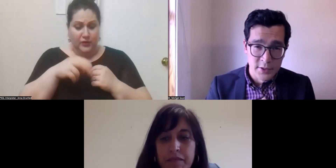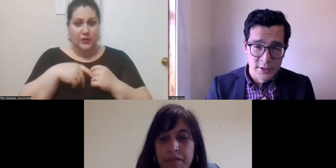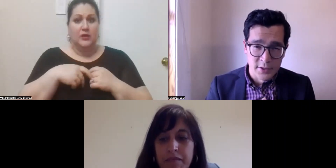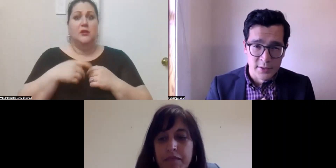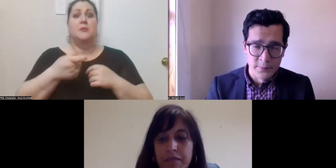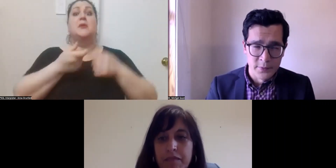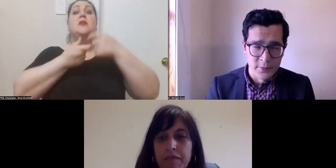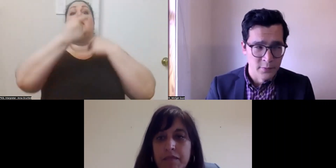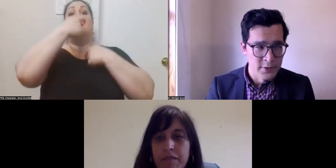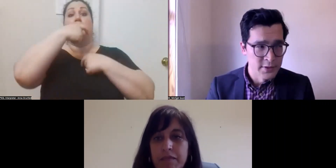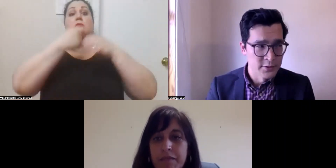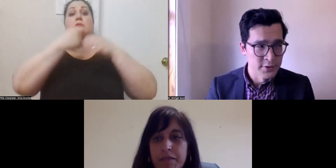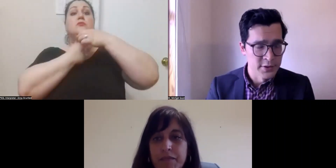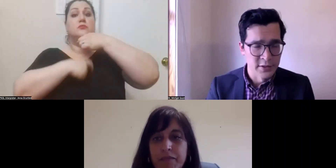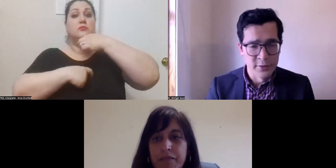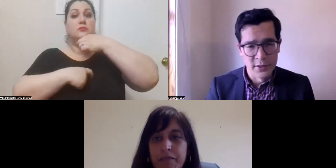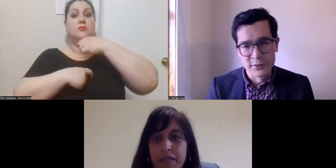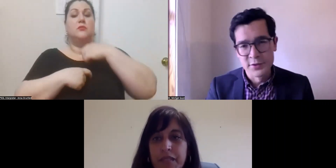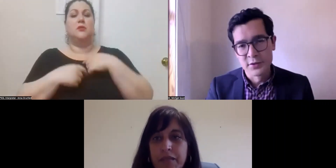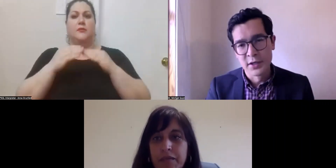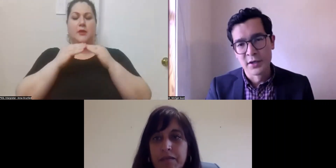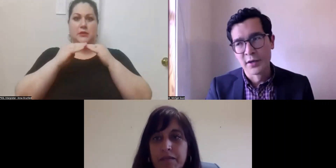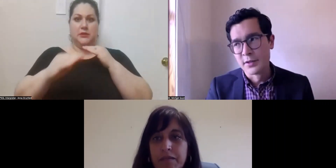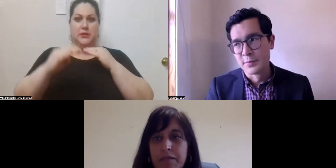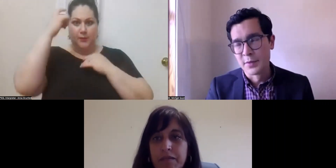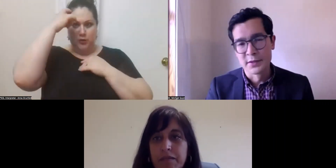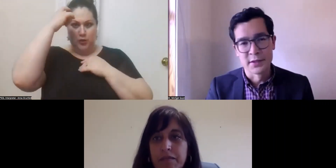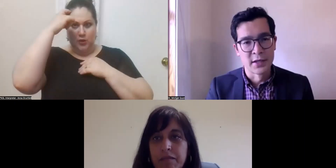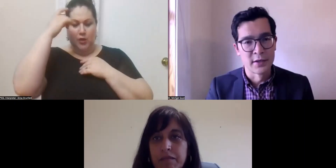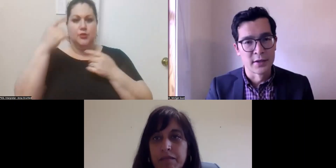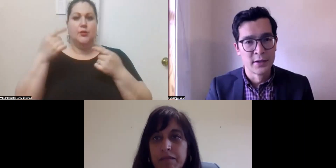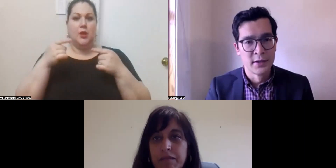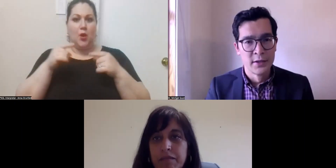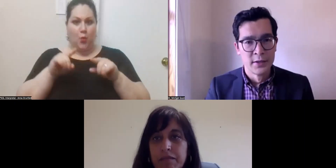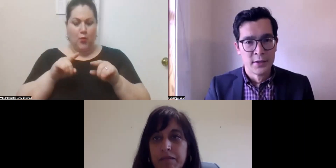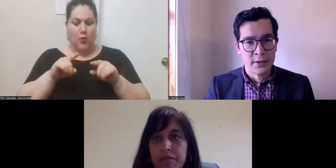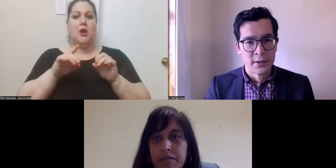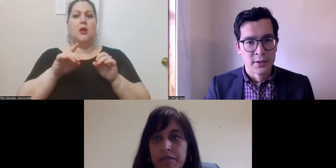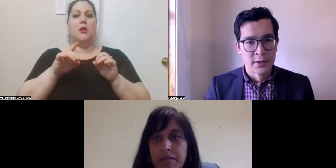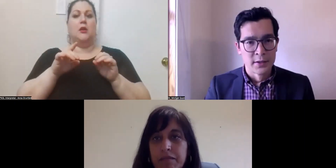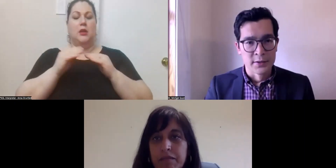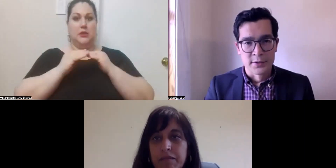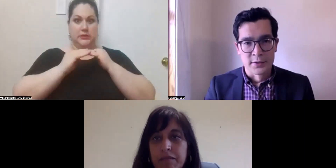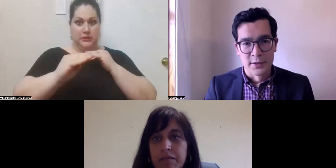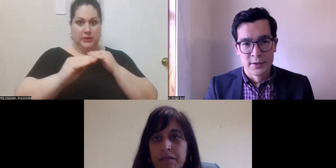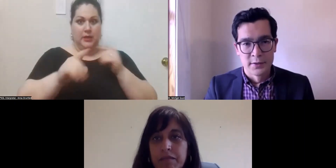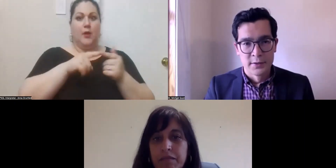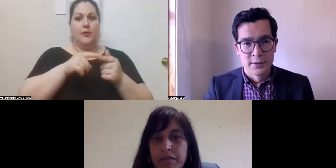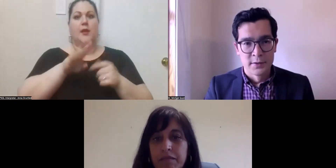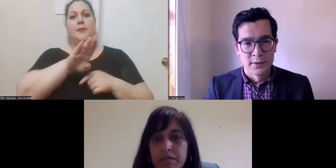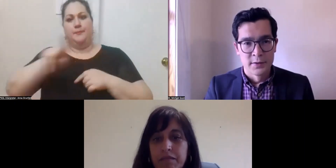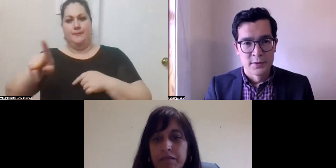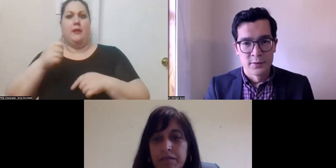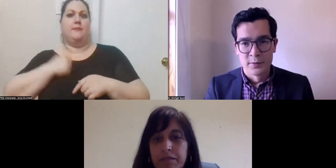And once things were stable, I transferred back to Canada. Next slide. So.